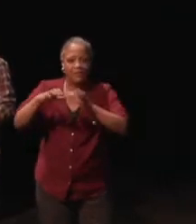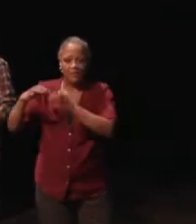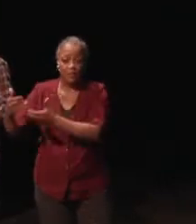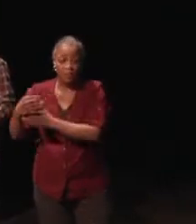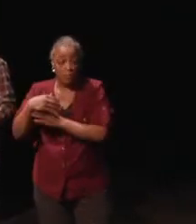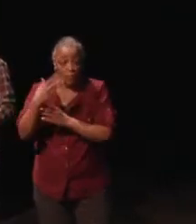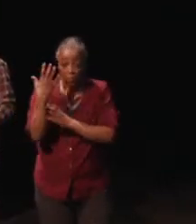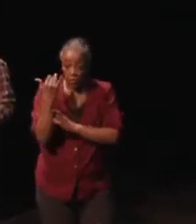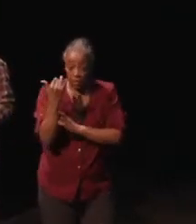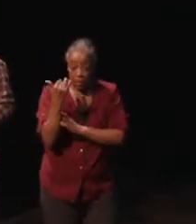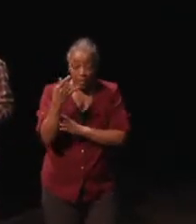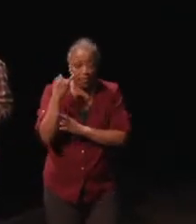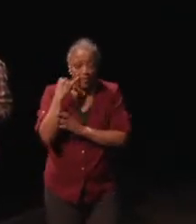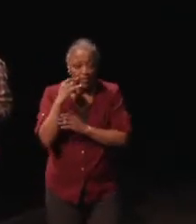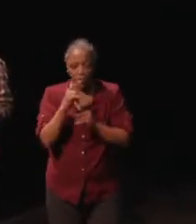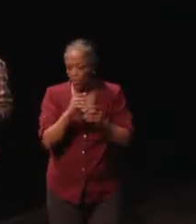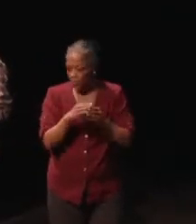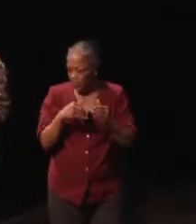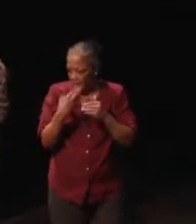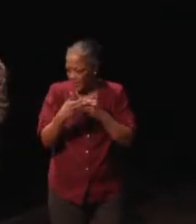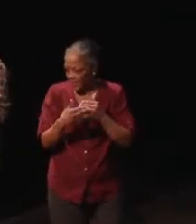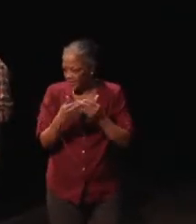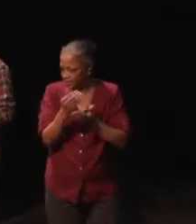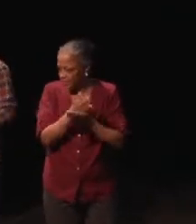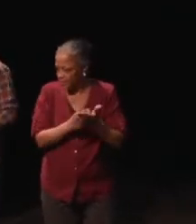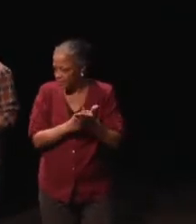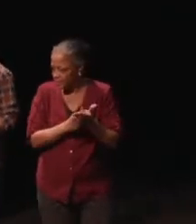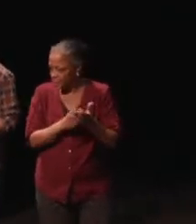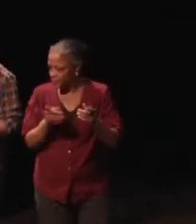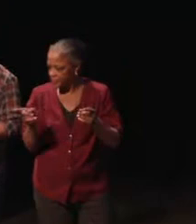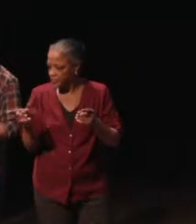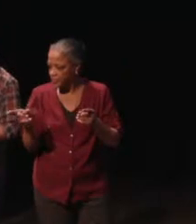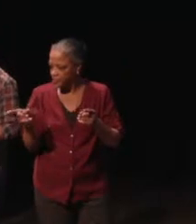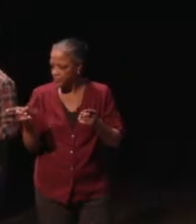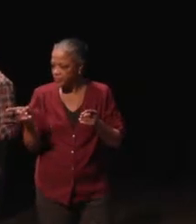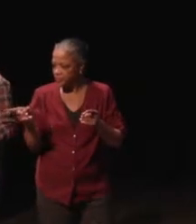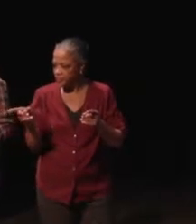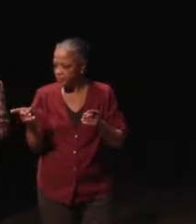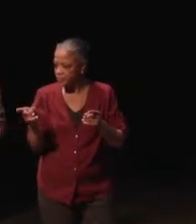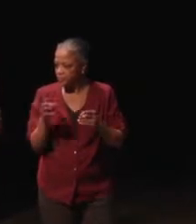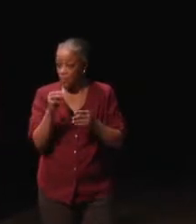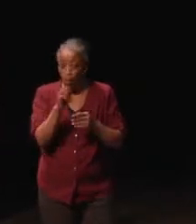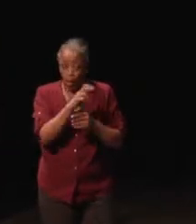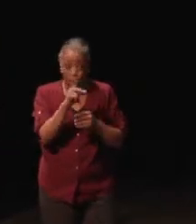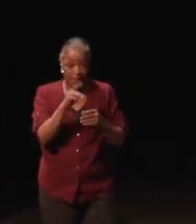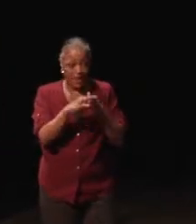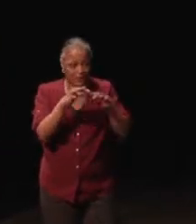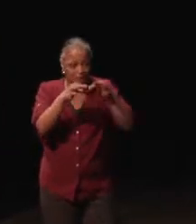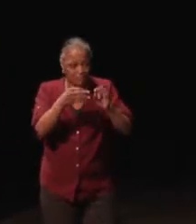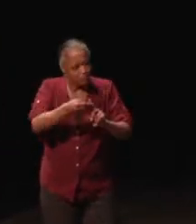you go to the next little bit, you're going to see that Mark has translated